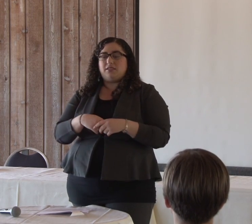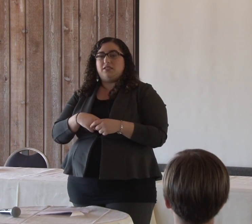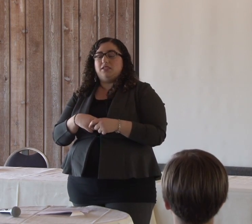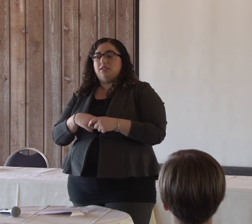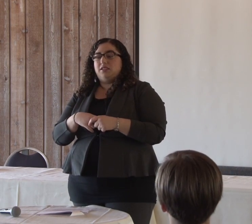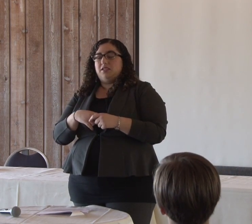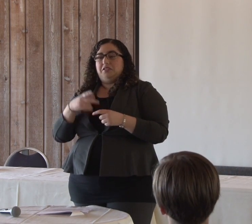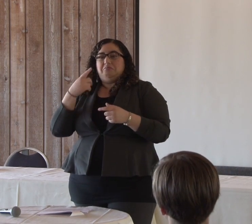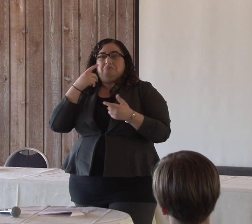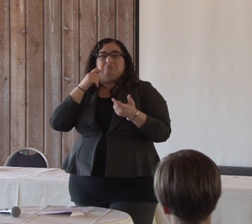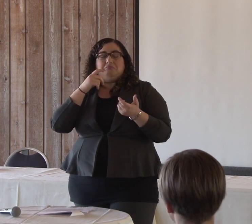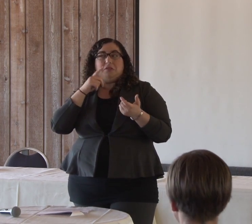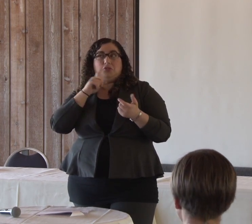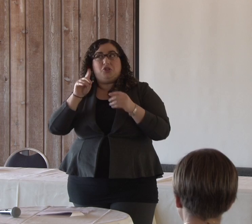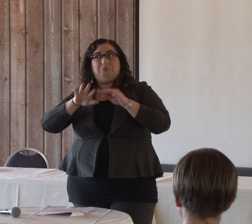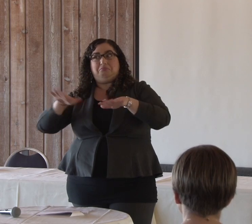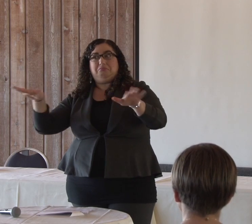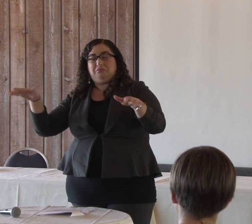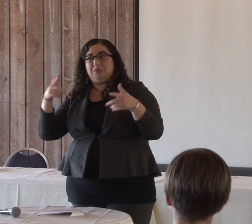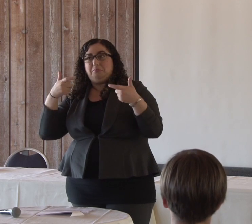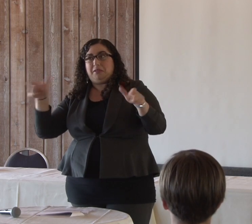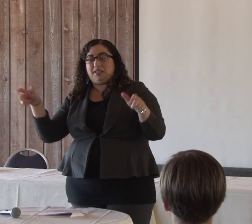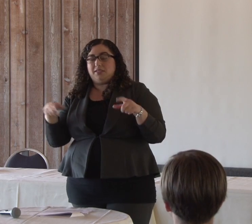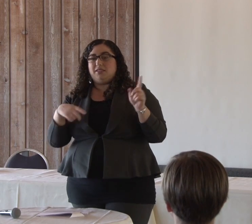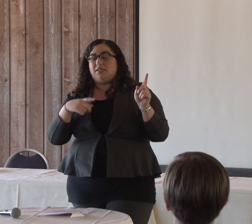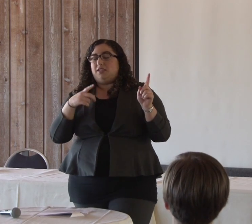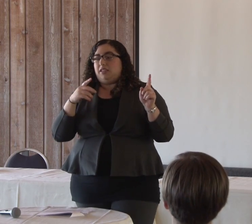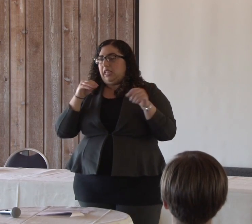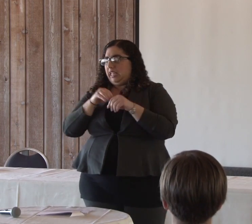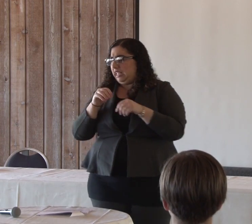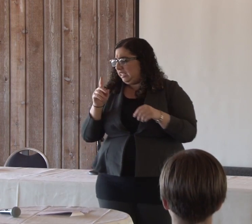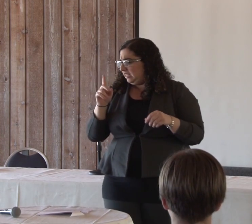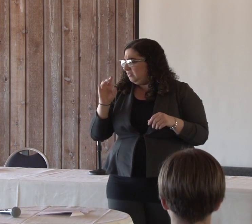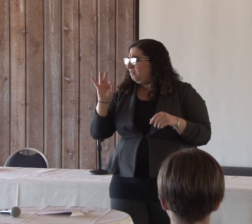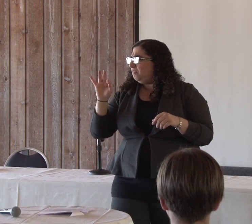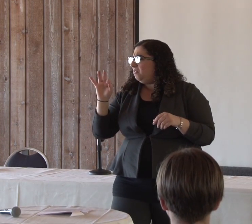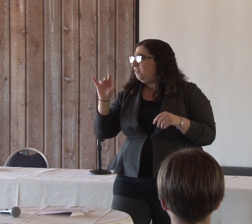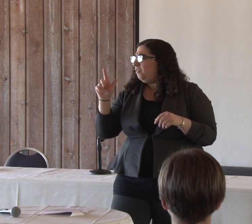if you guys recently that we saw on Facebook or on live TV. I'm sure that's.